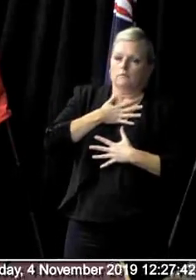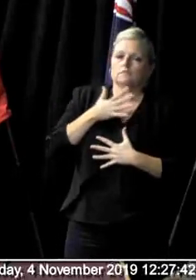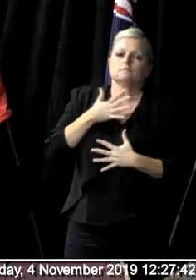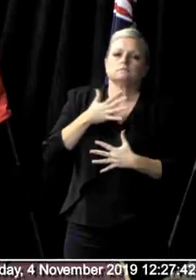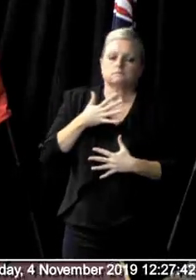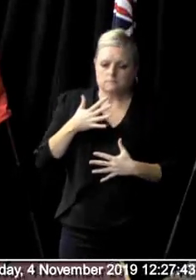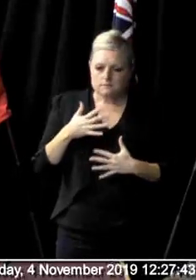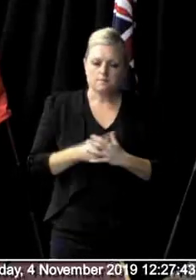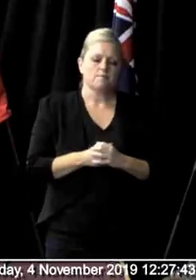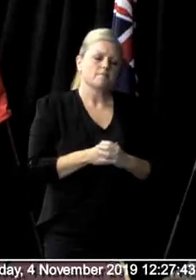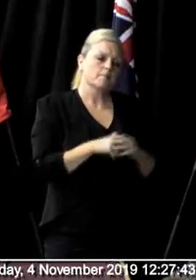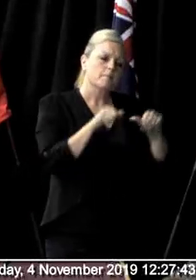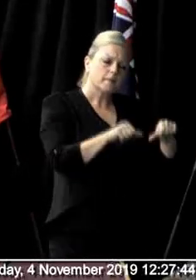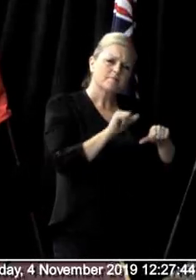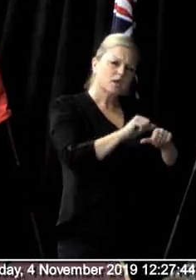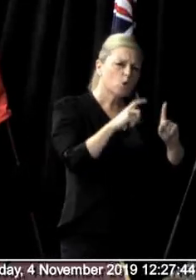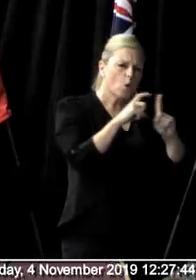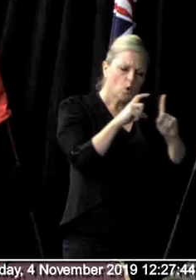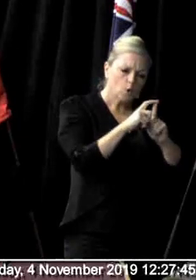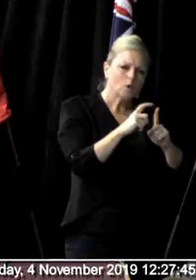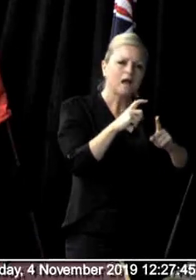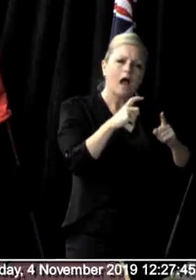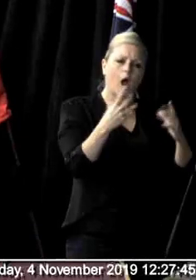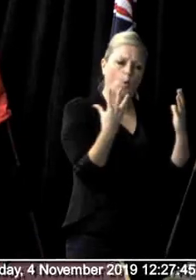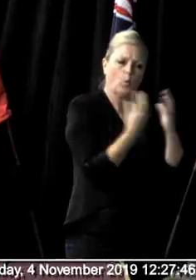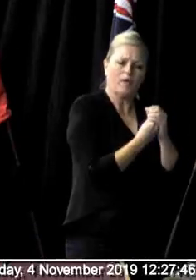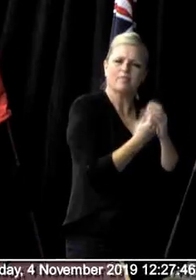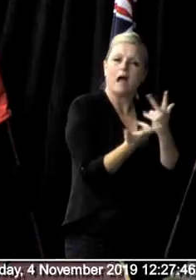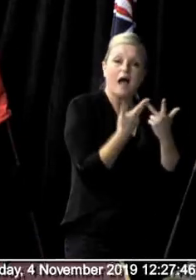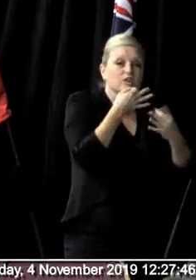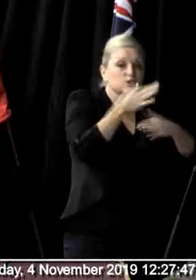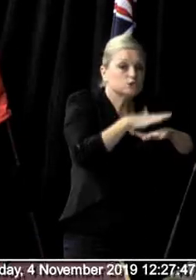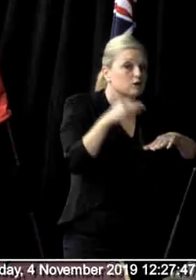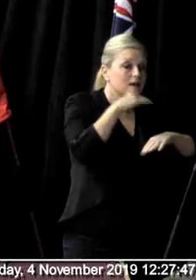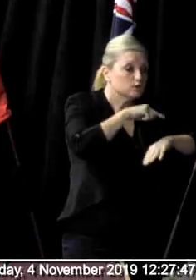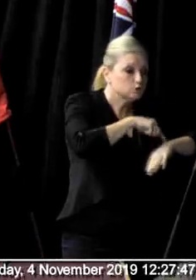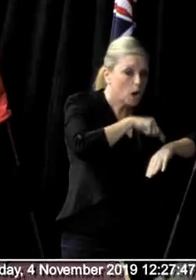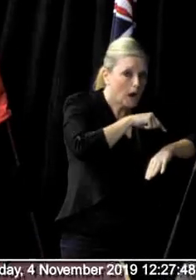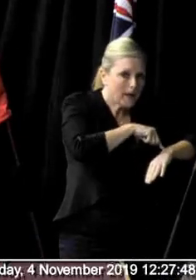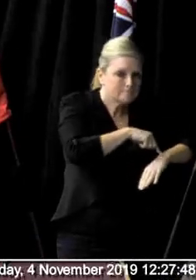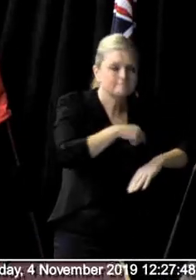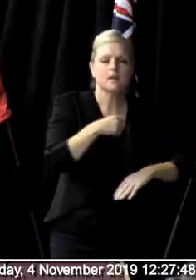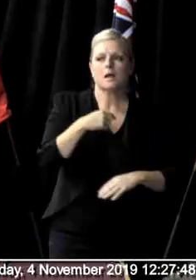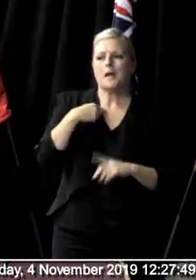Was your daughter allowed to sit with the other kids at lunchtime? She was given a special place.